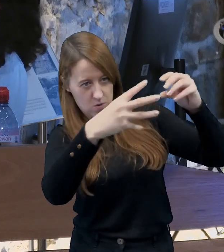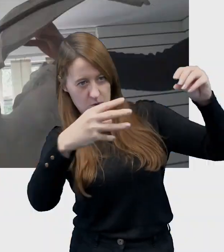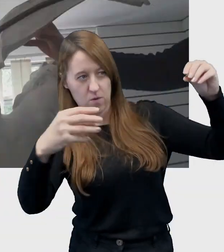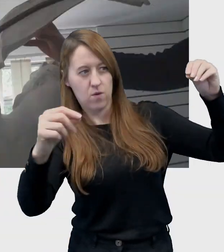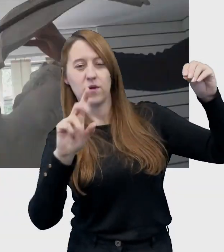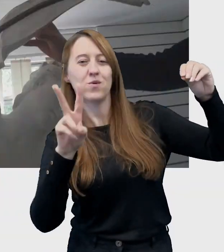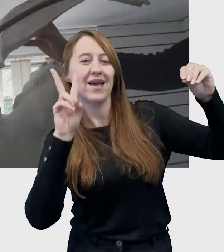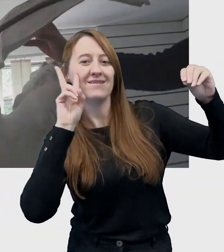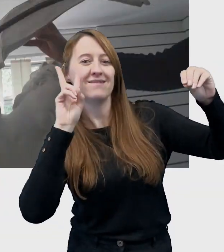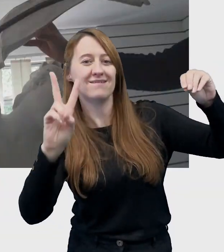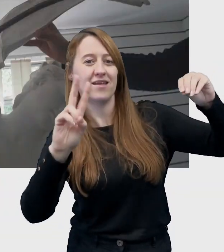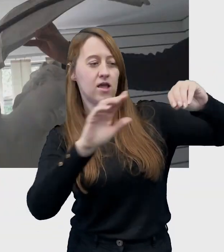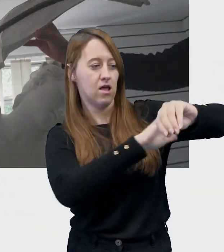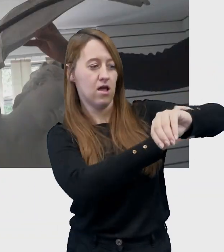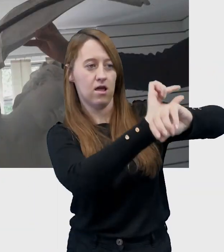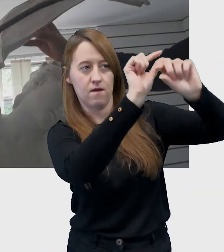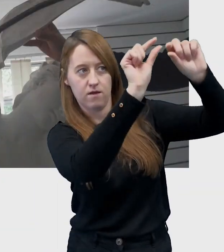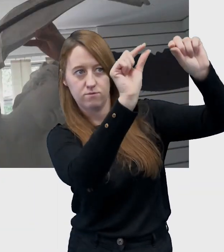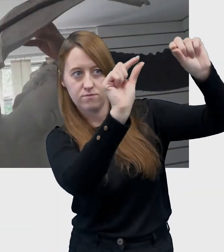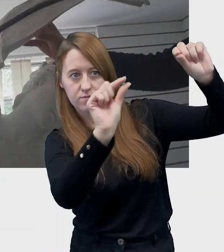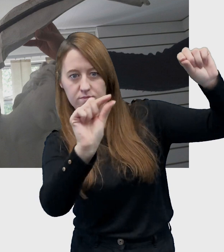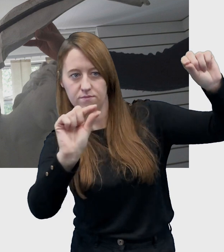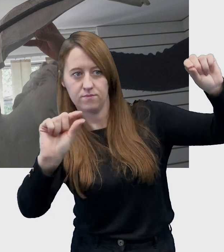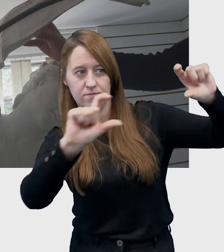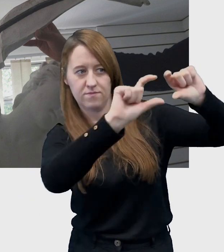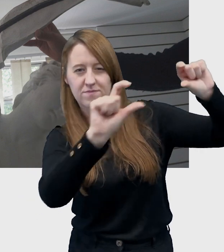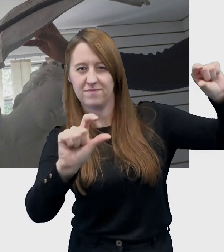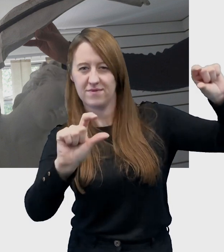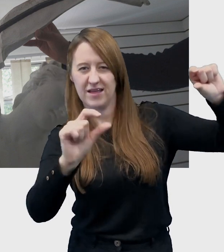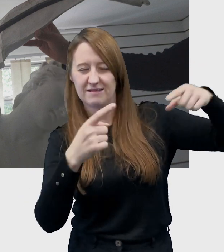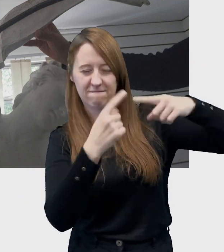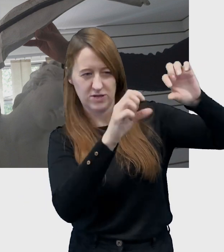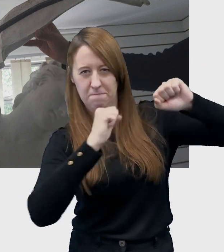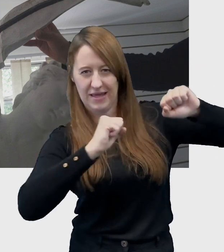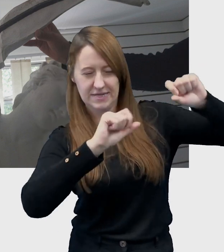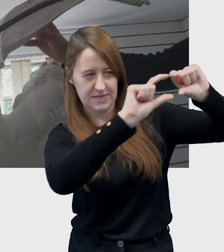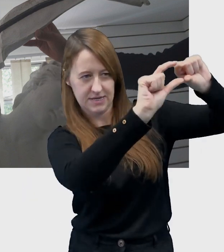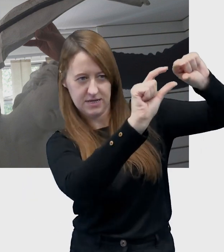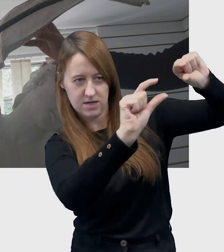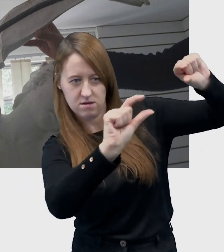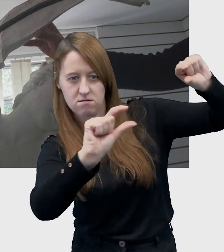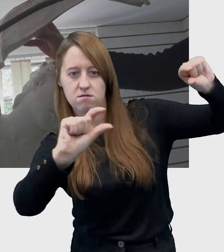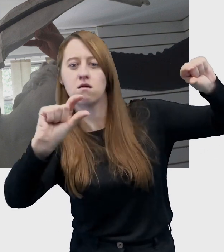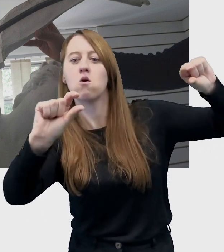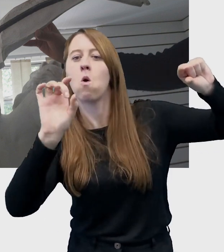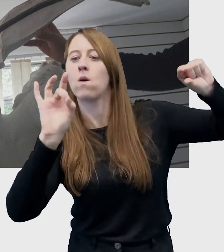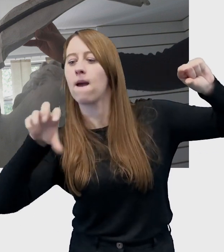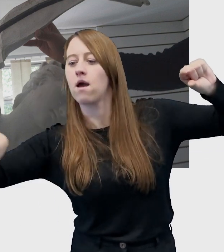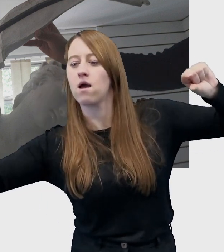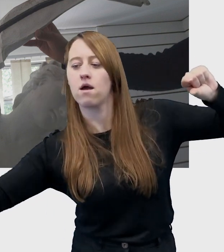what we were doing is we were holding the arm back up against the armature to ensure that the curvature and the angles all fitted back together.